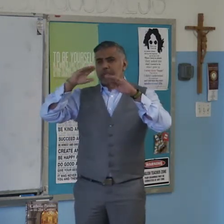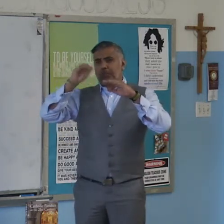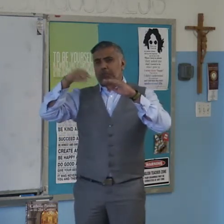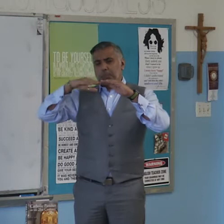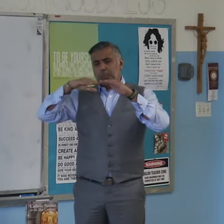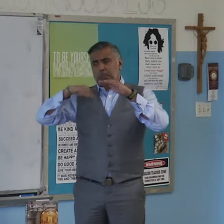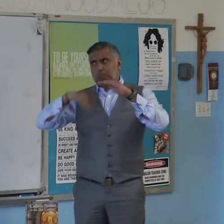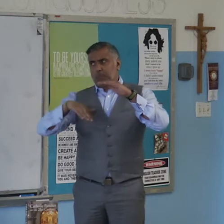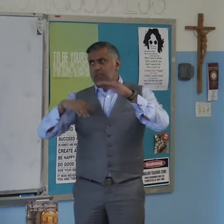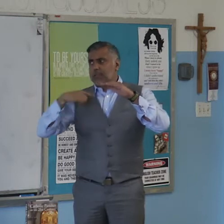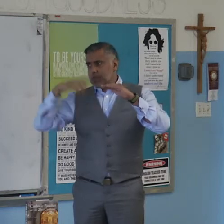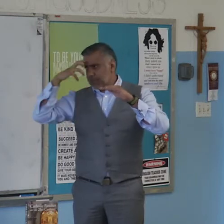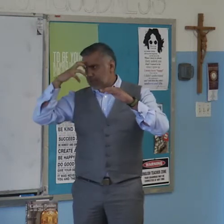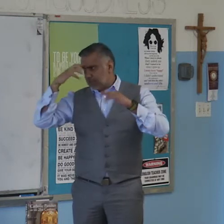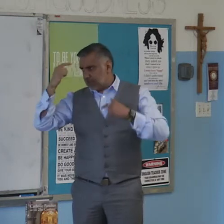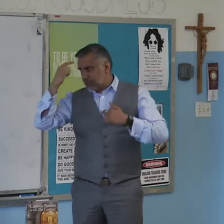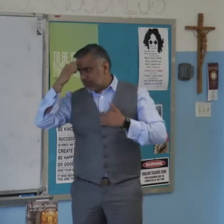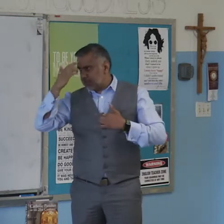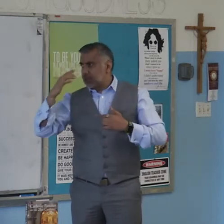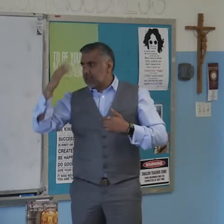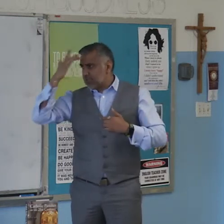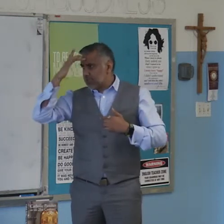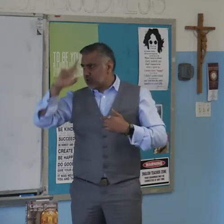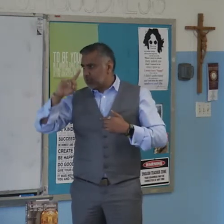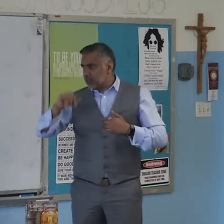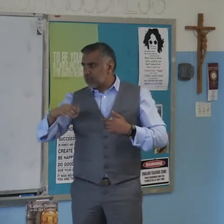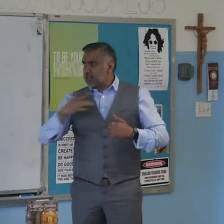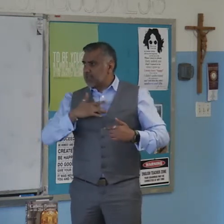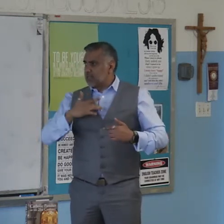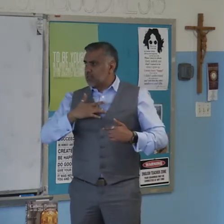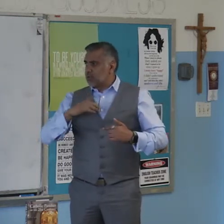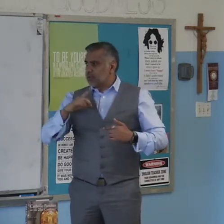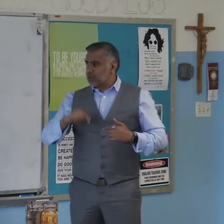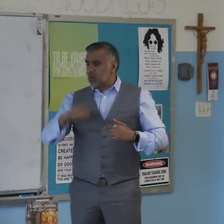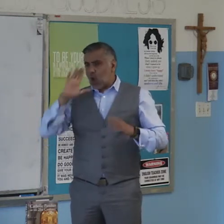say mental illness, intellectual disabilities, sensory disabilities, autism,